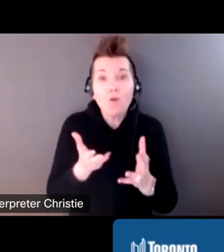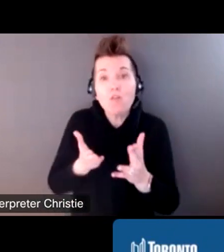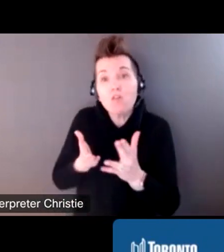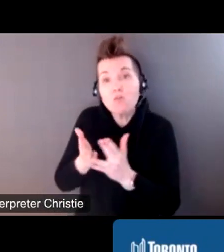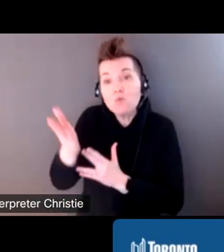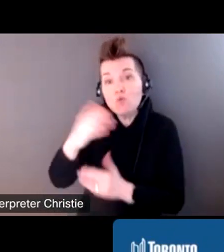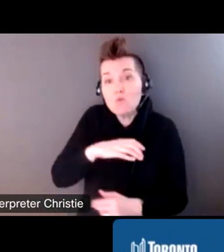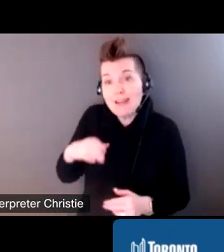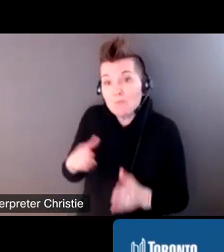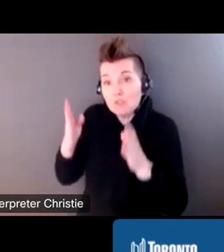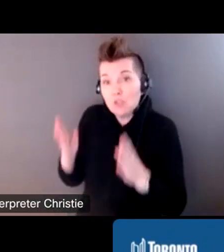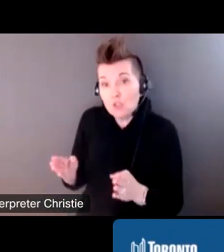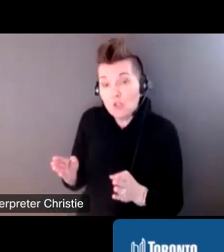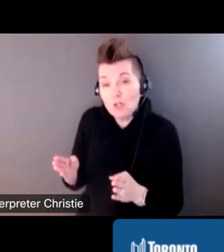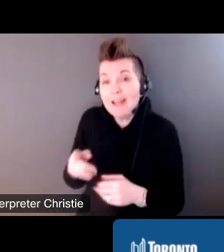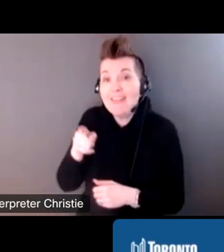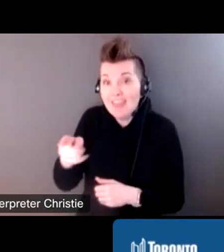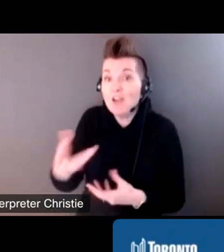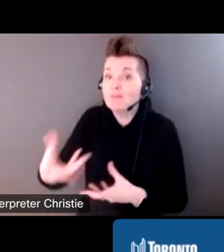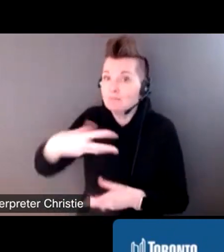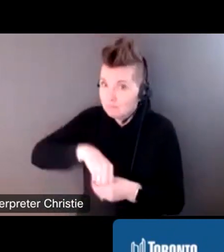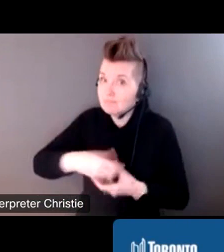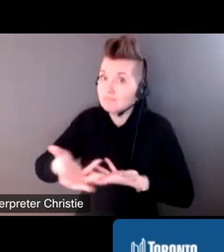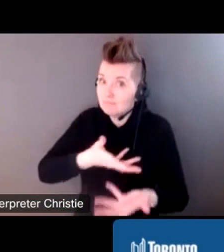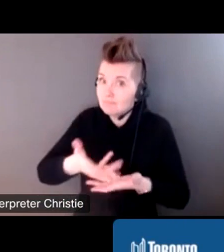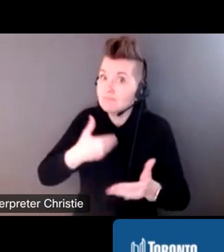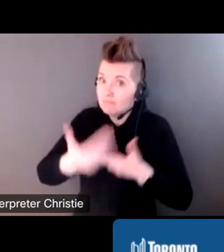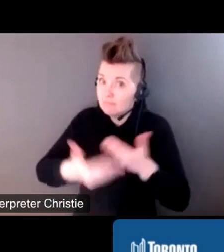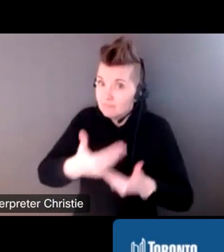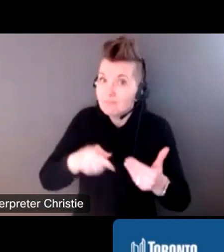sure they're engaged in the process, and through them to be connecting with you.